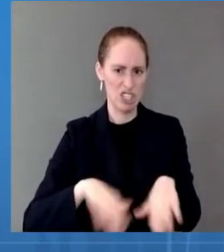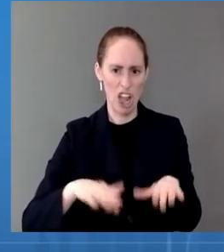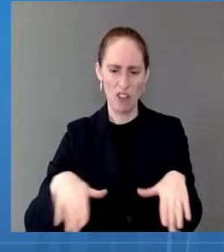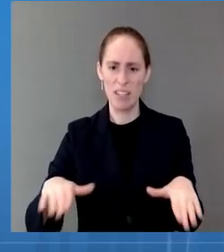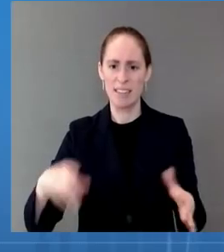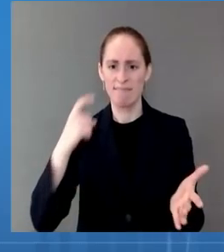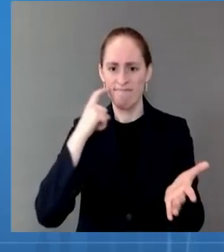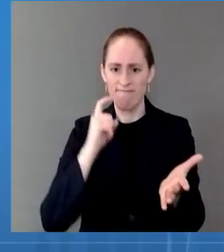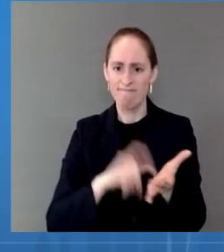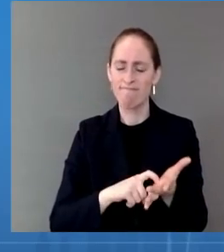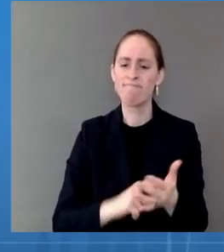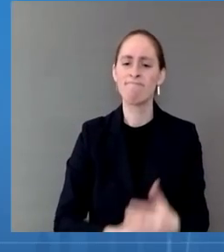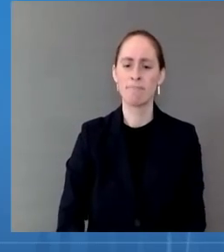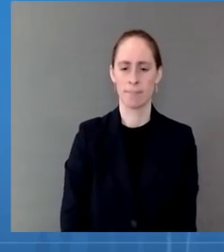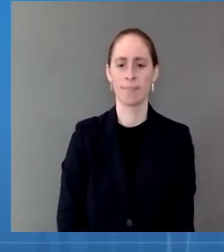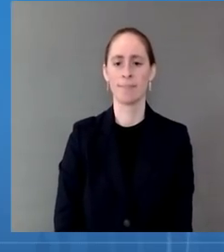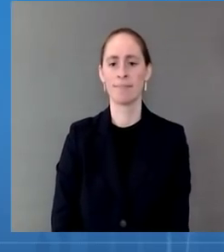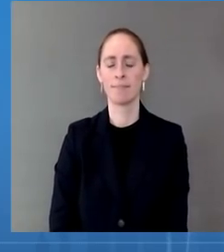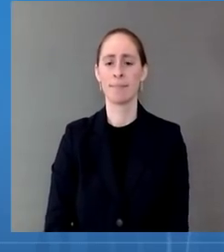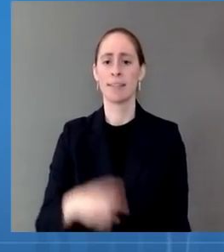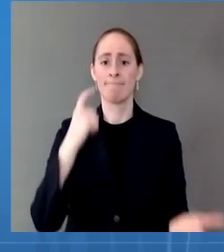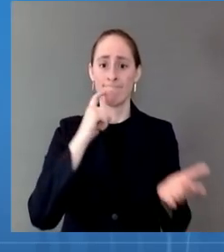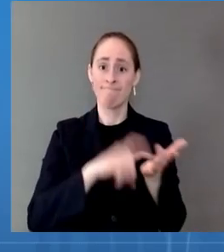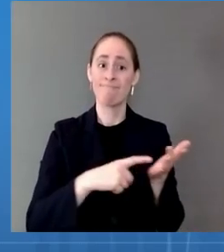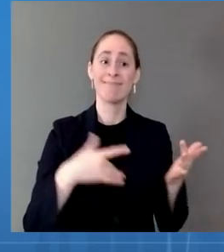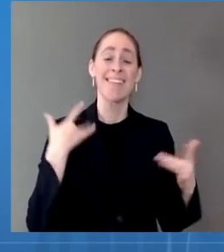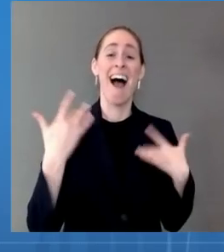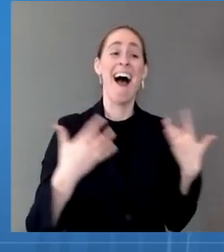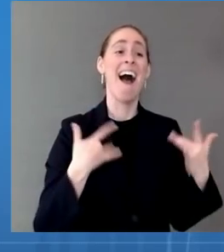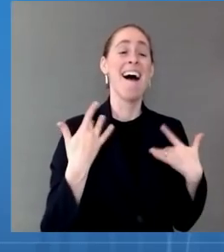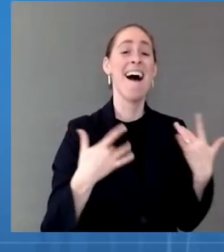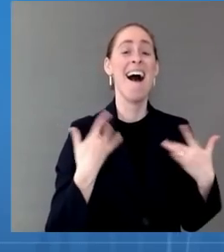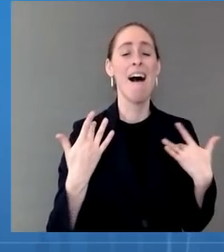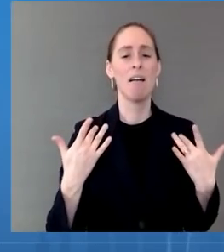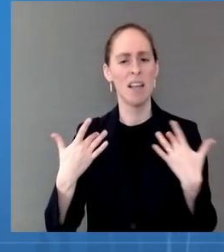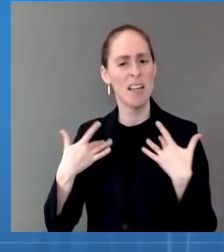but it's important to recognize that our children were already struggling before COVID-19 arrived.